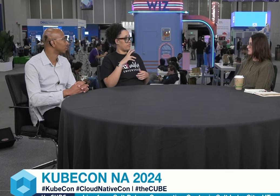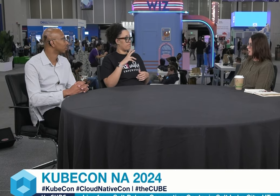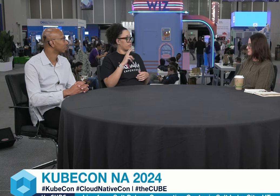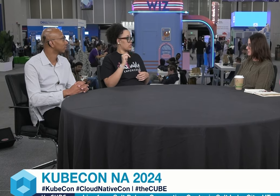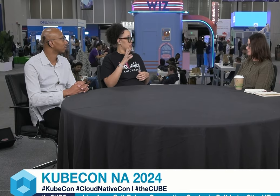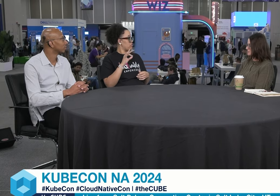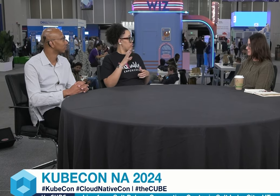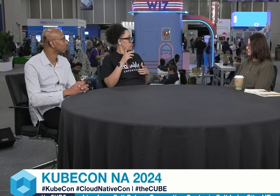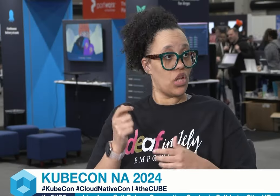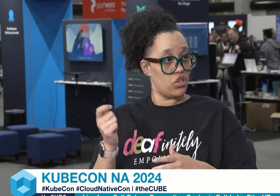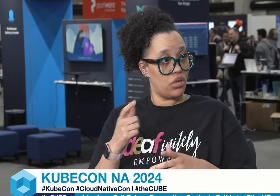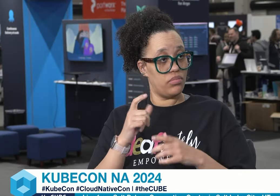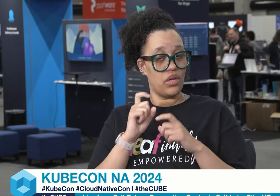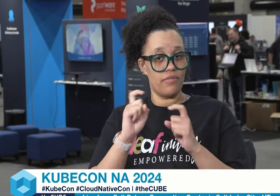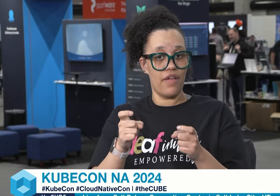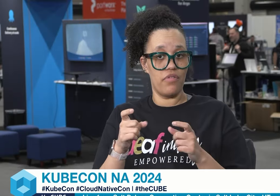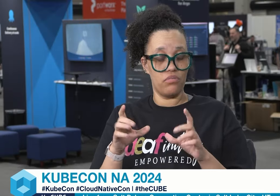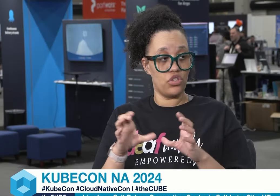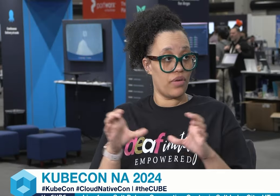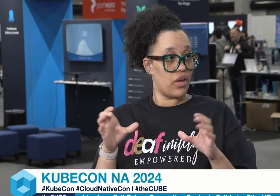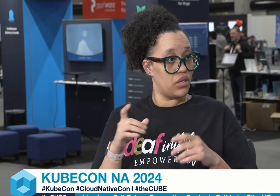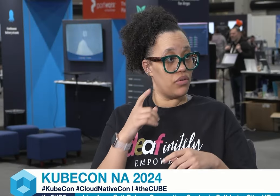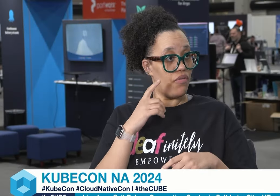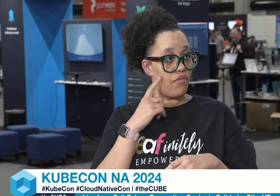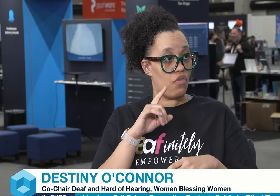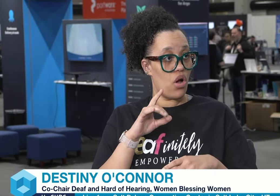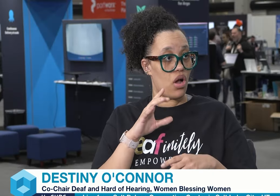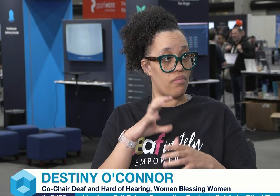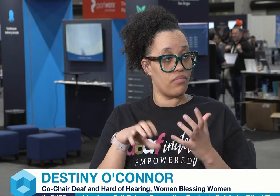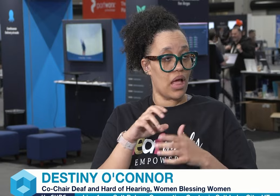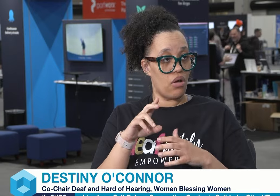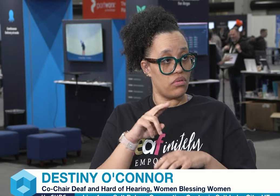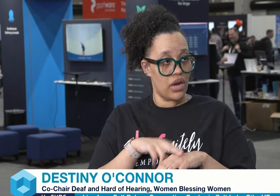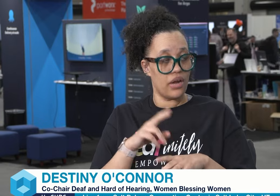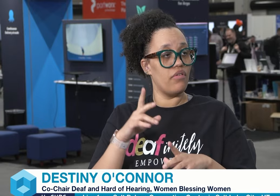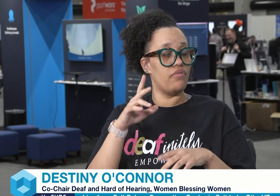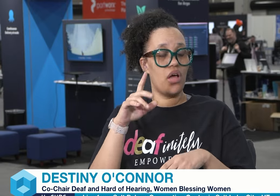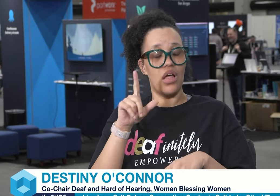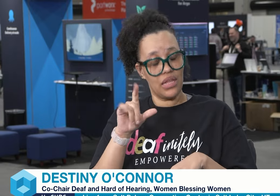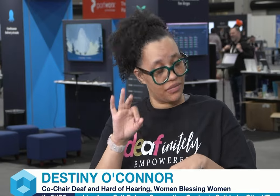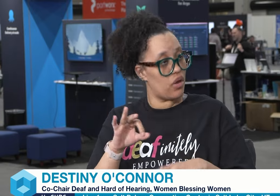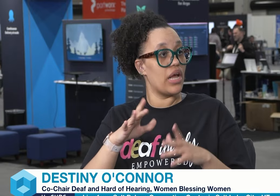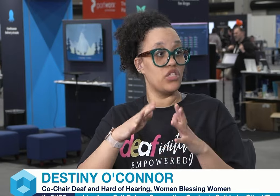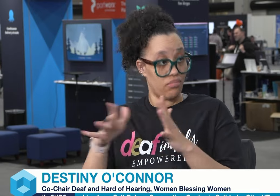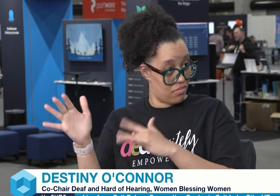Also, scholarships, CNSF scholarships. We have that for Cloud Native,